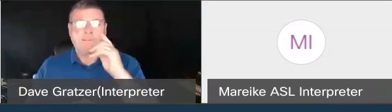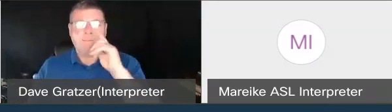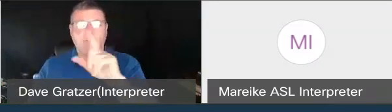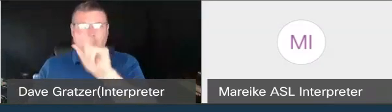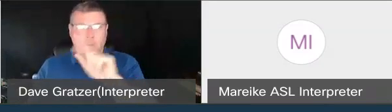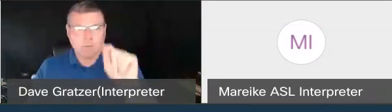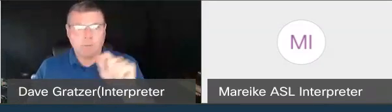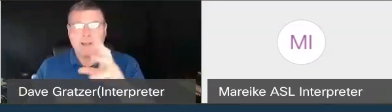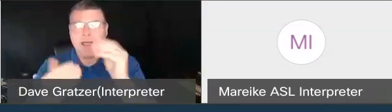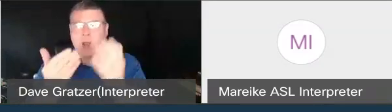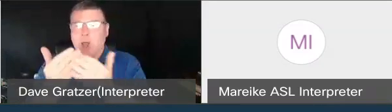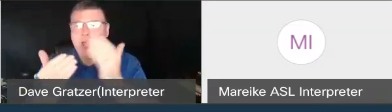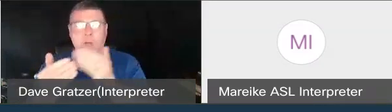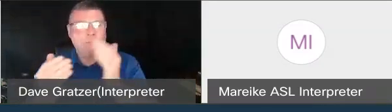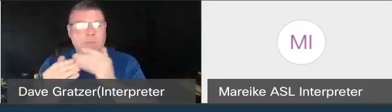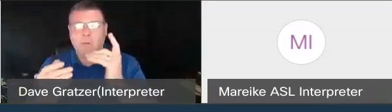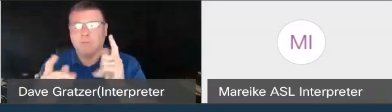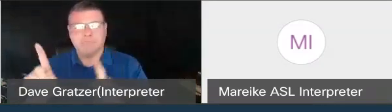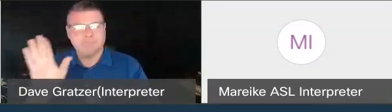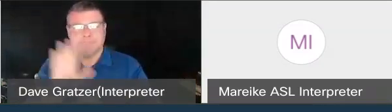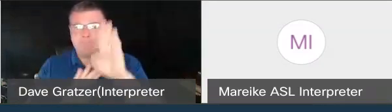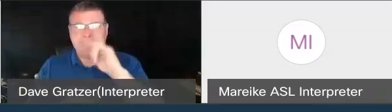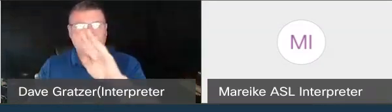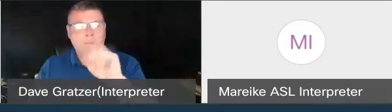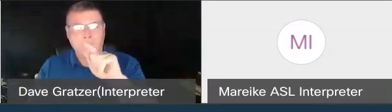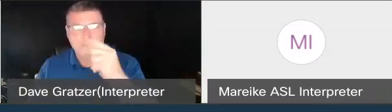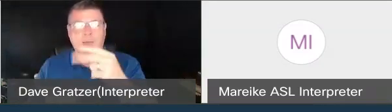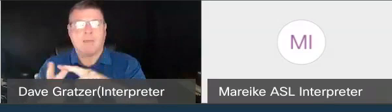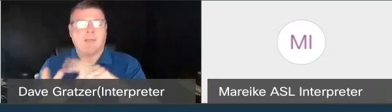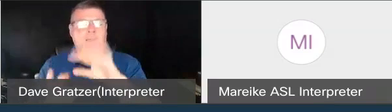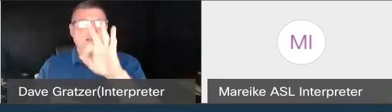and they're almost, uh, logarithmic in terms of meth and fentanyl and opioids.